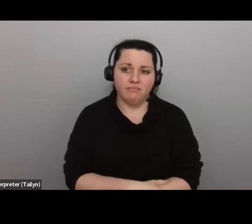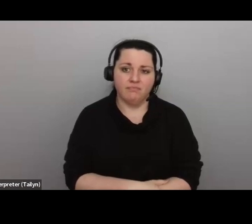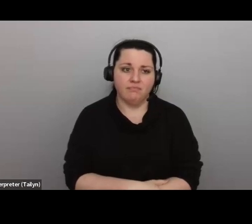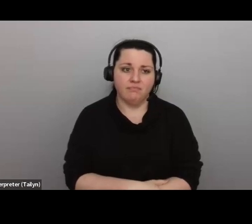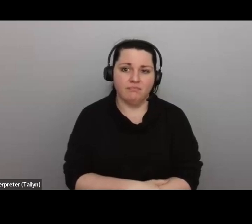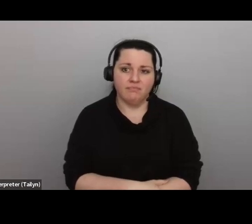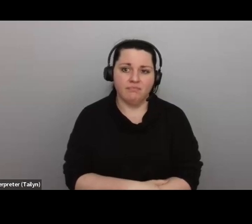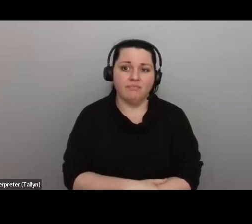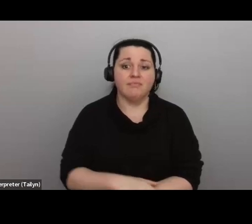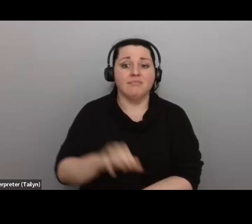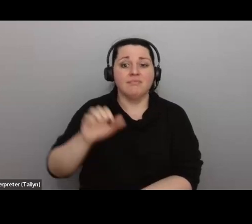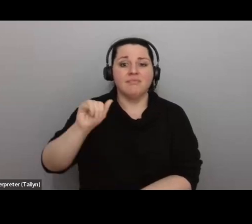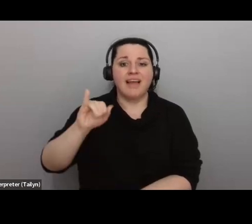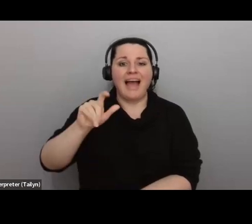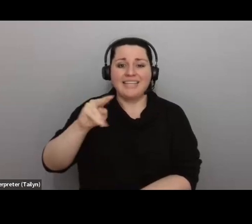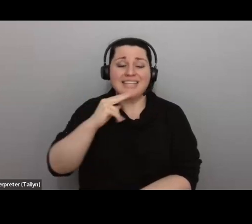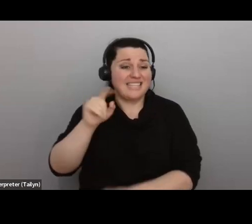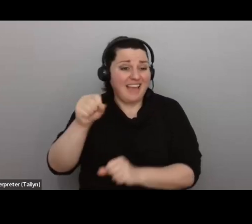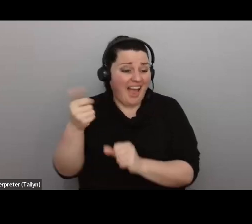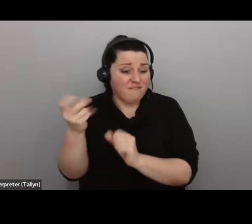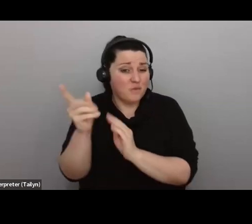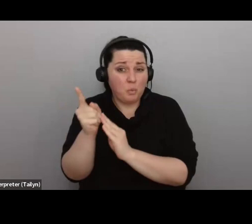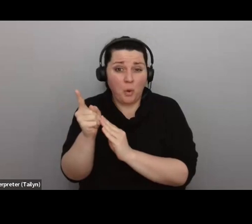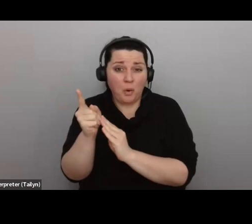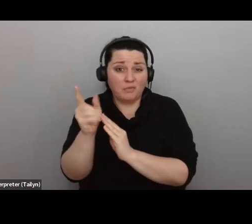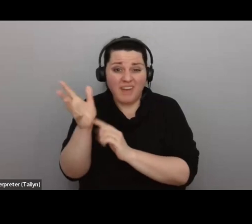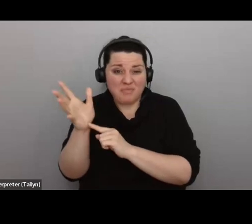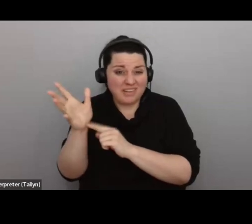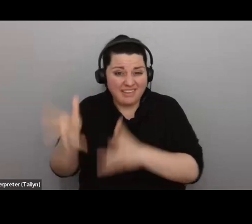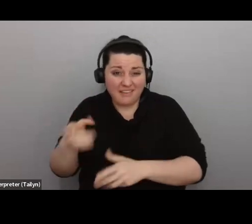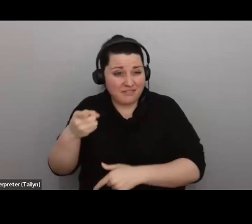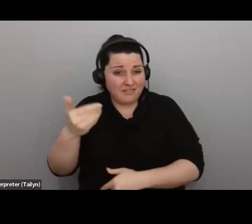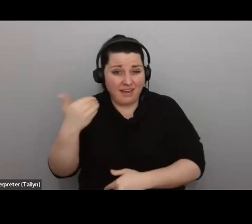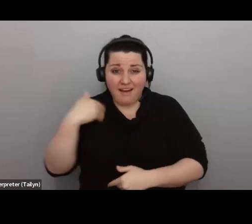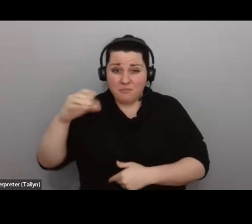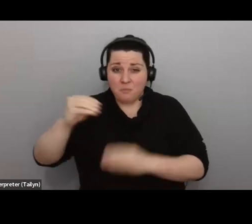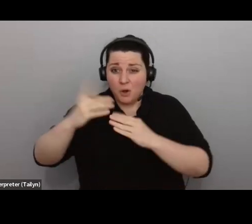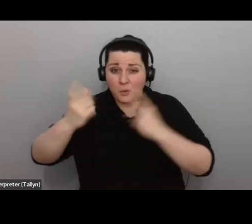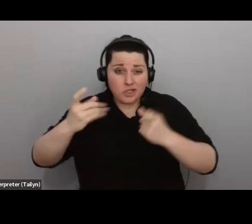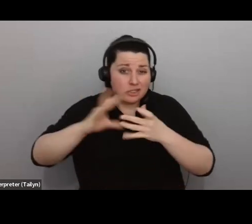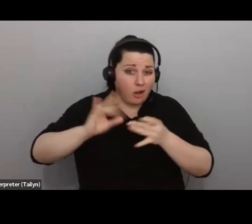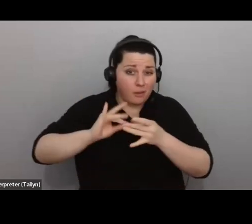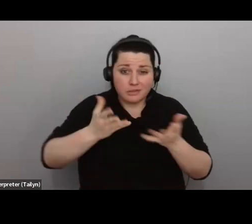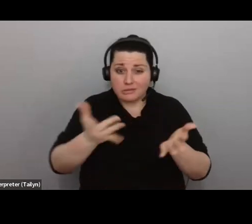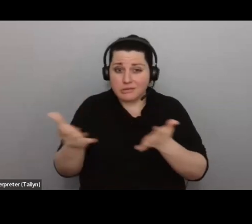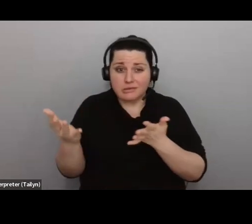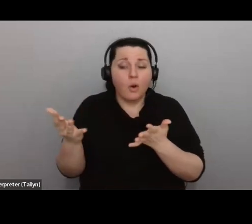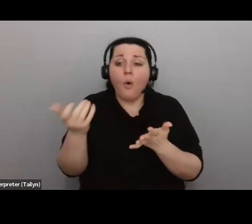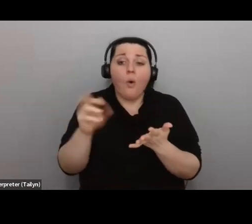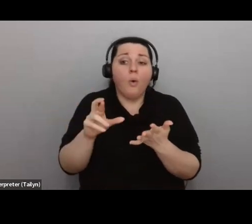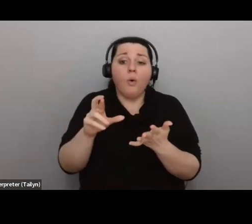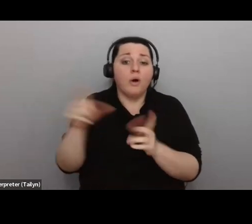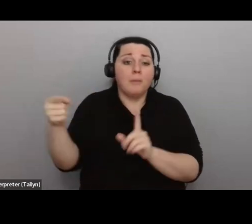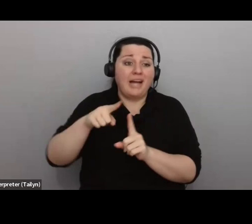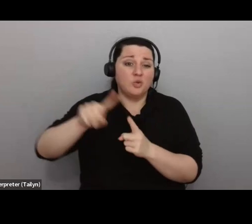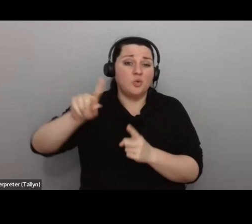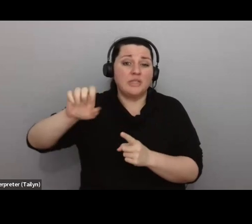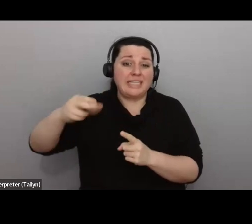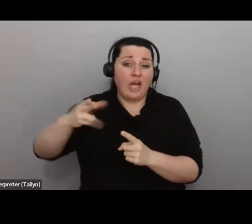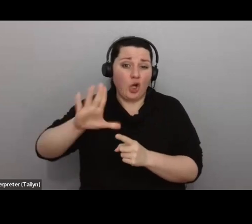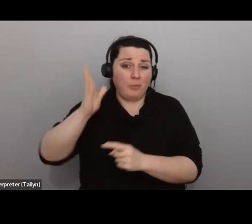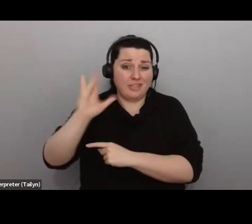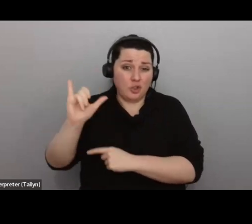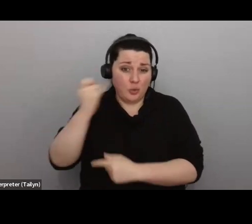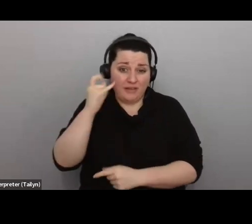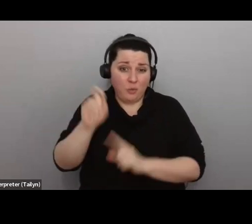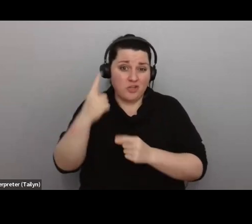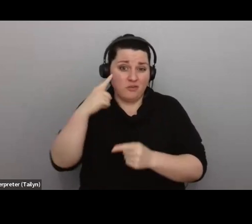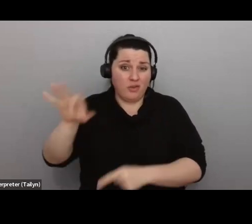Ayelen: Thank you. We do have a few more minutes, if anybody has other questions, thoughts, comments, or even going back to Leah's presentation. If anybody has a question for Leah as well.